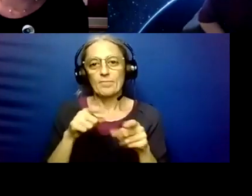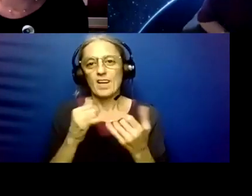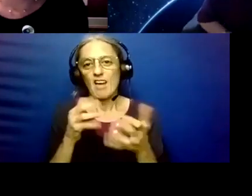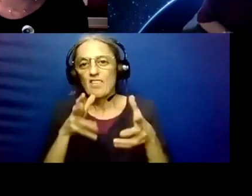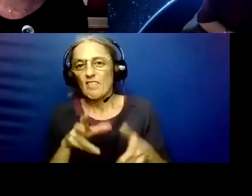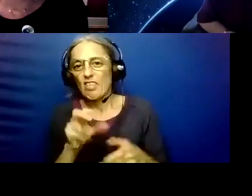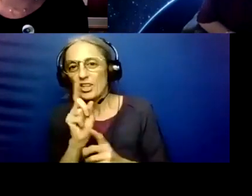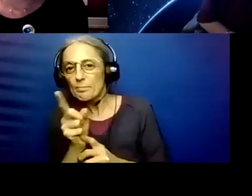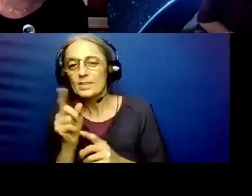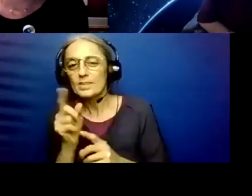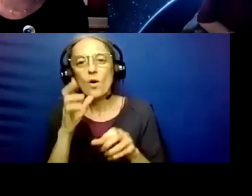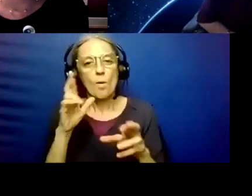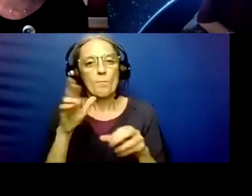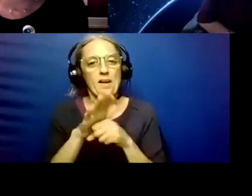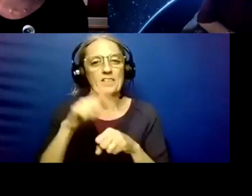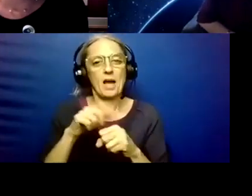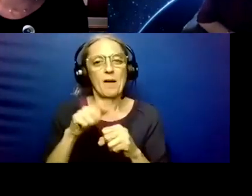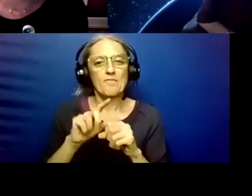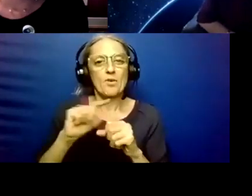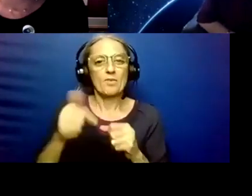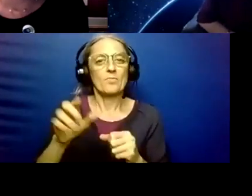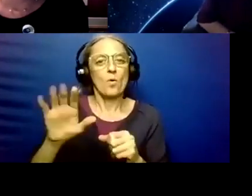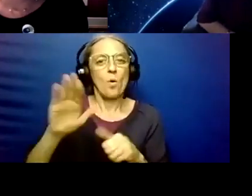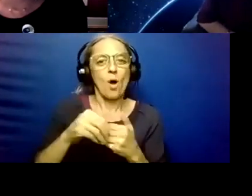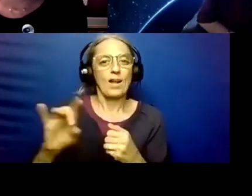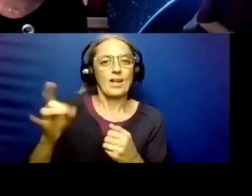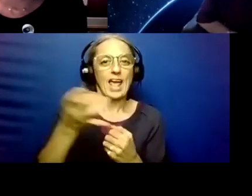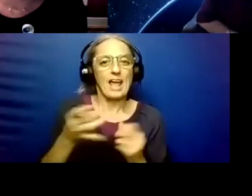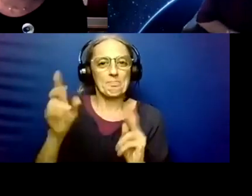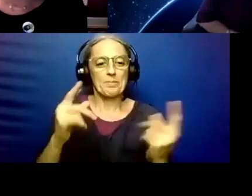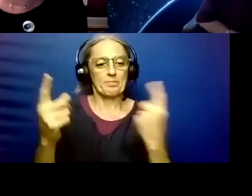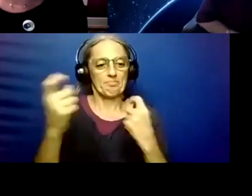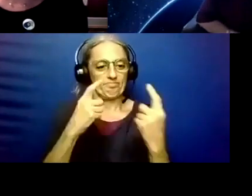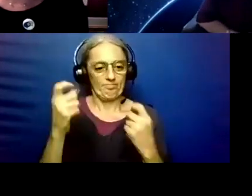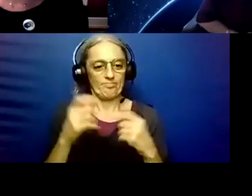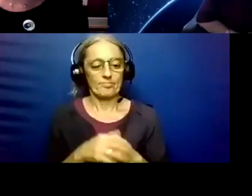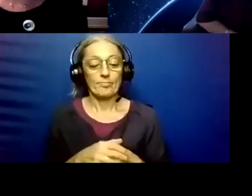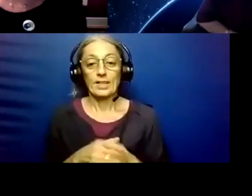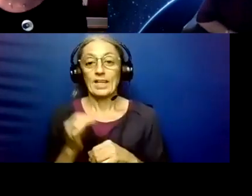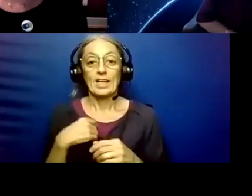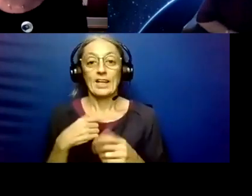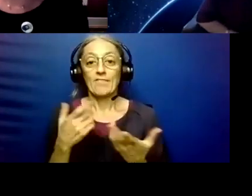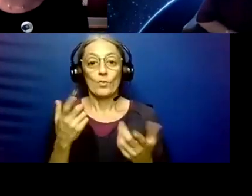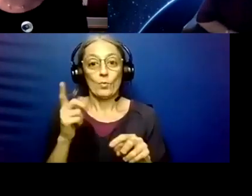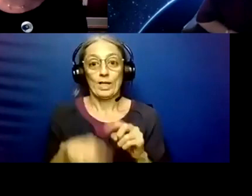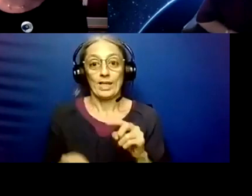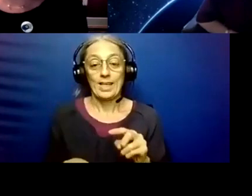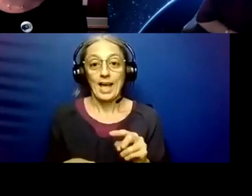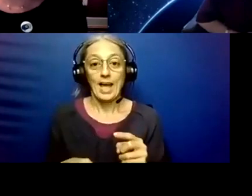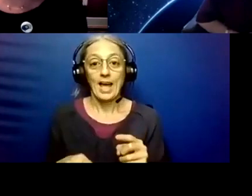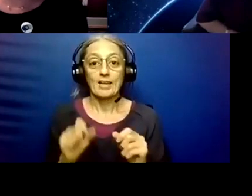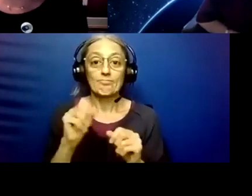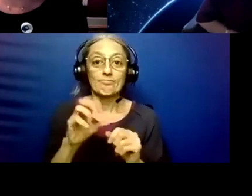And we apologize in advance if we can't get to yours. Bob and Hari tried to choose questions